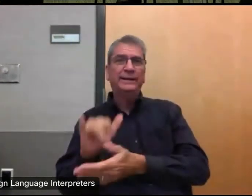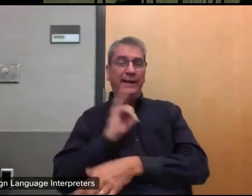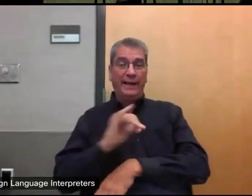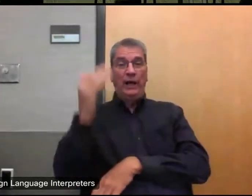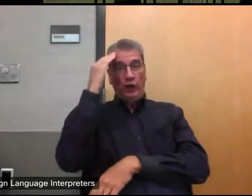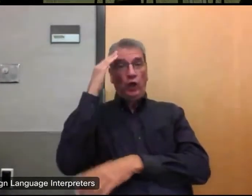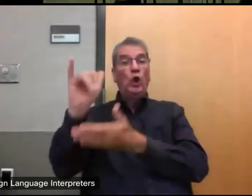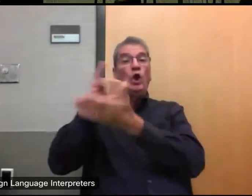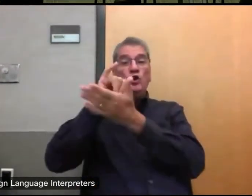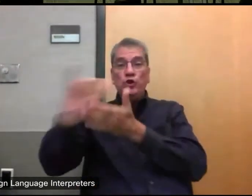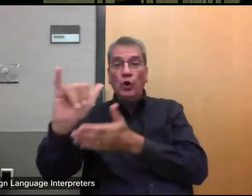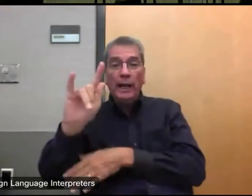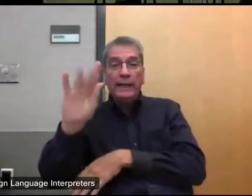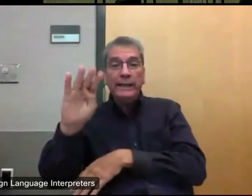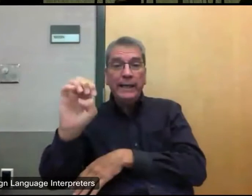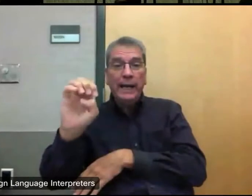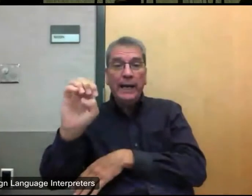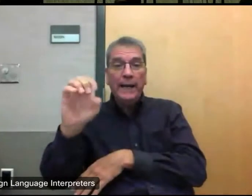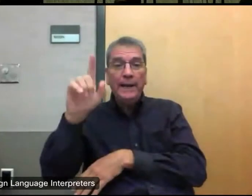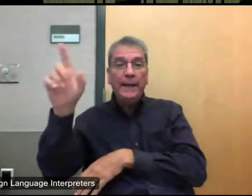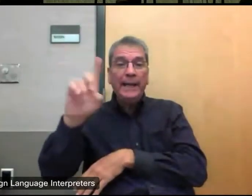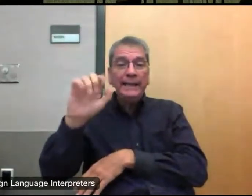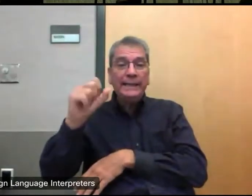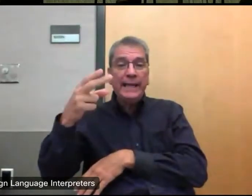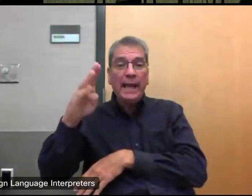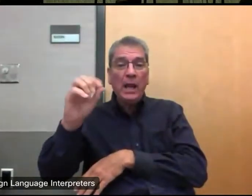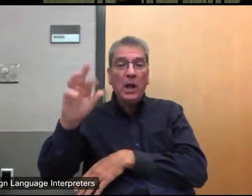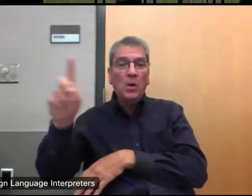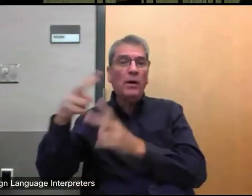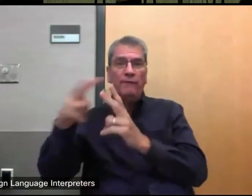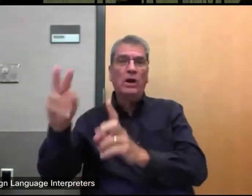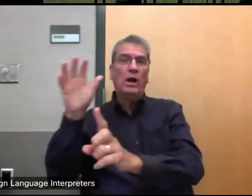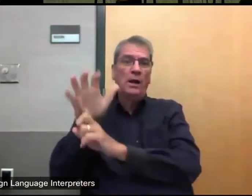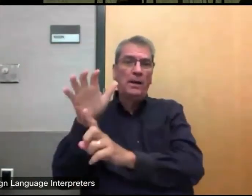the New York Times, dashboards were really popular and Johns Hopkins